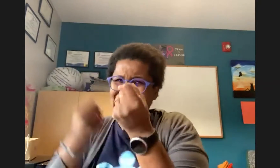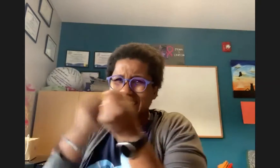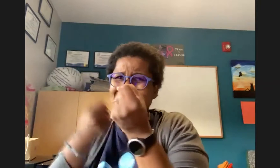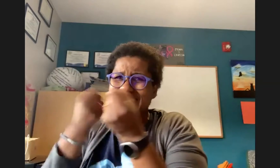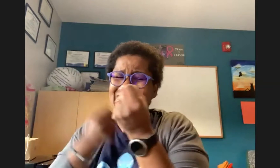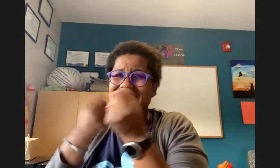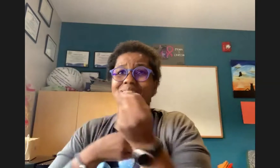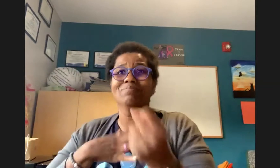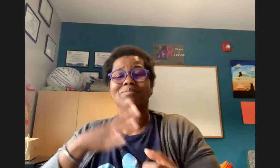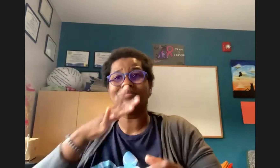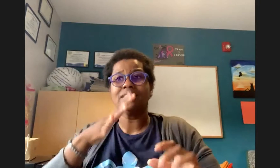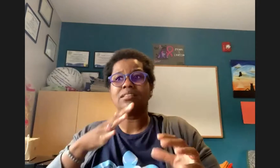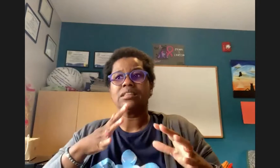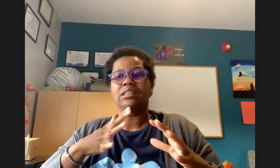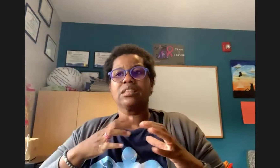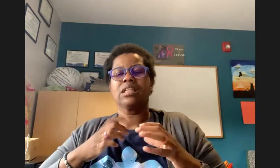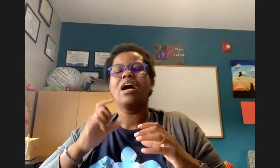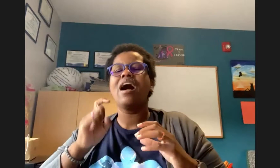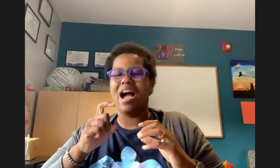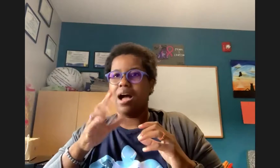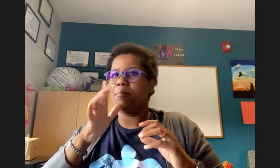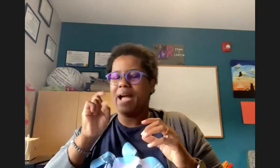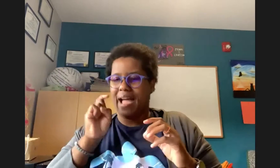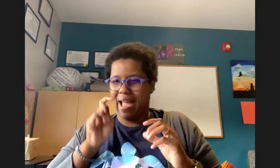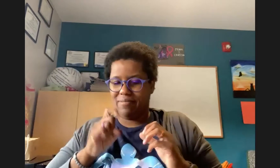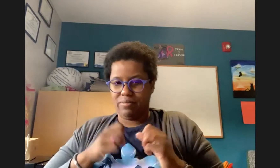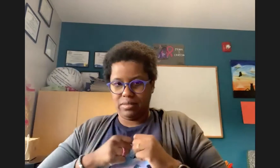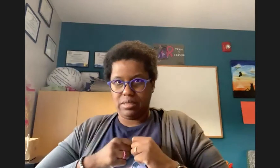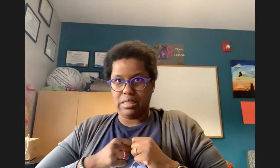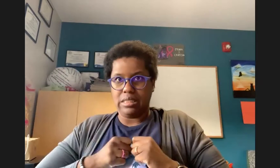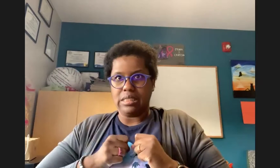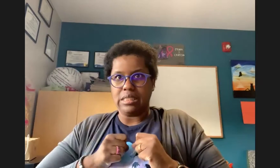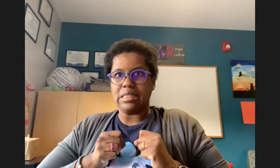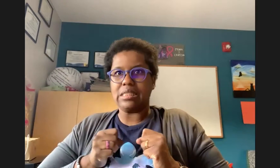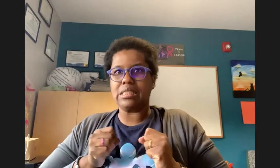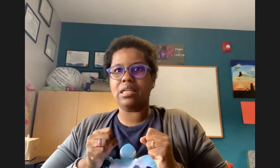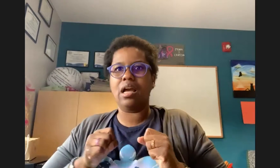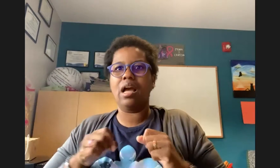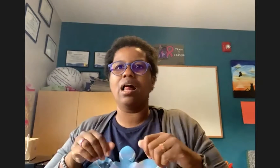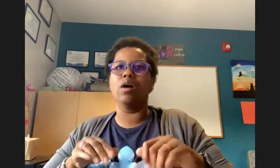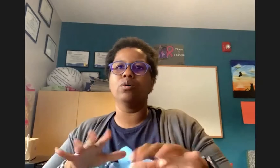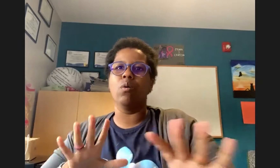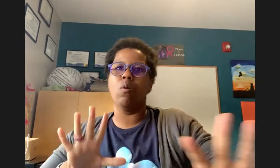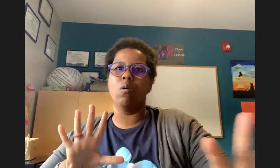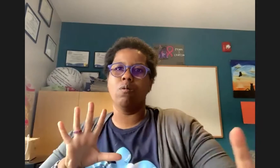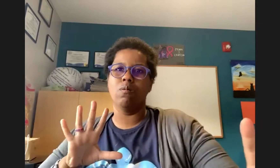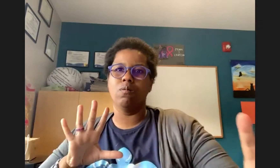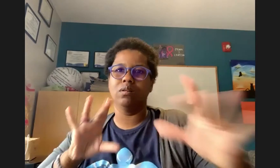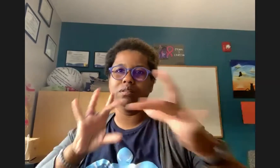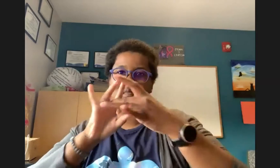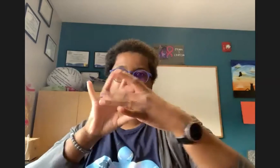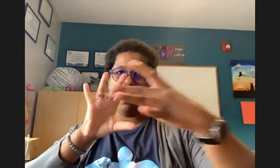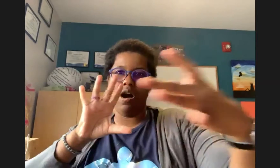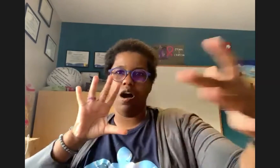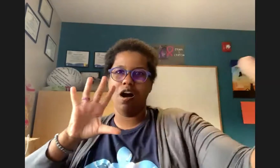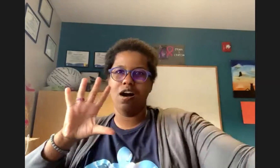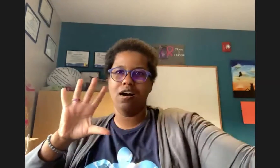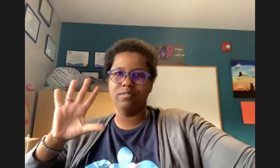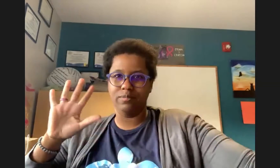But that teacher really did try to convince her that it would be a really good place for me to go. So she found the strength to let me go.